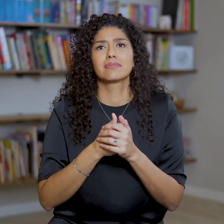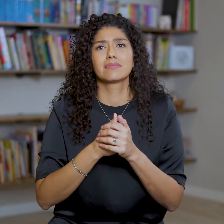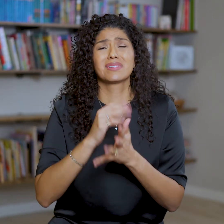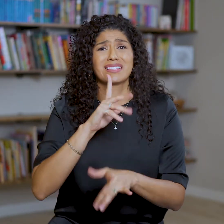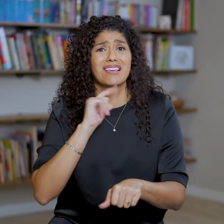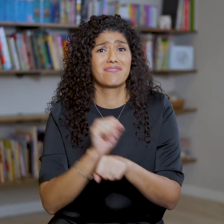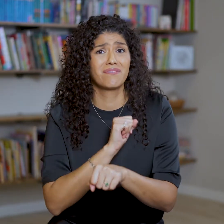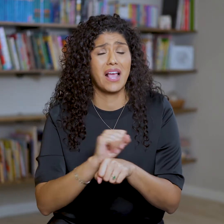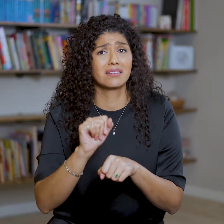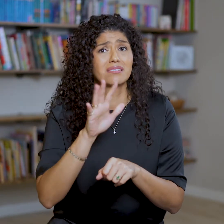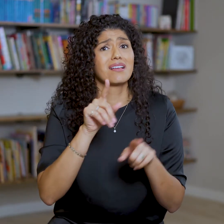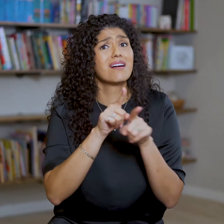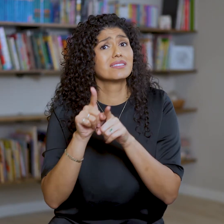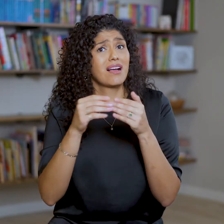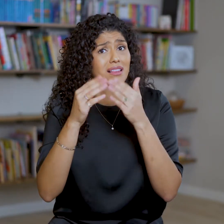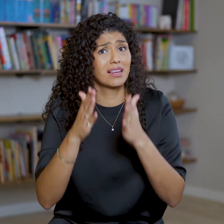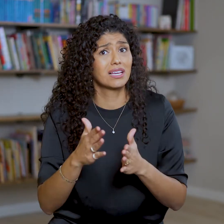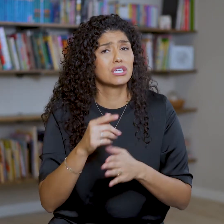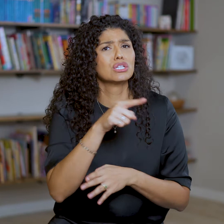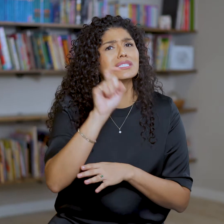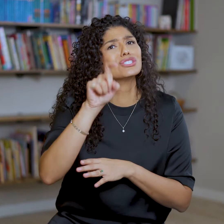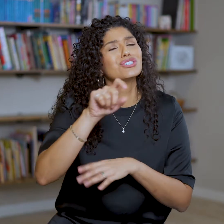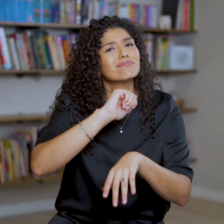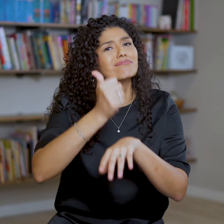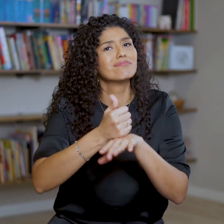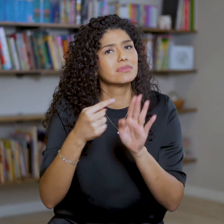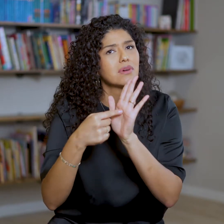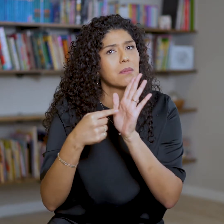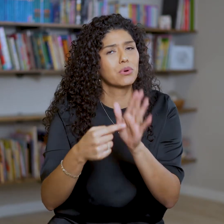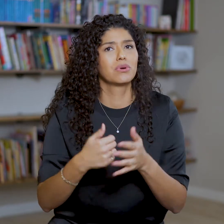In fact, as the leader, he should be the one setting an example.